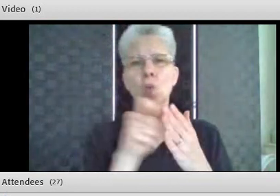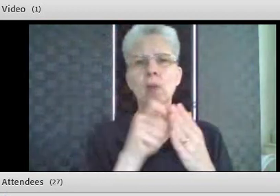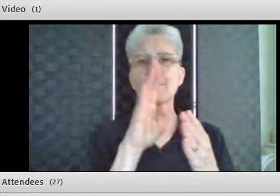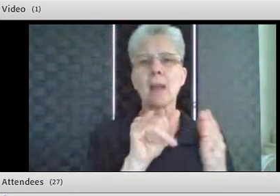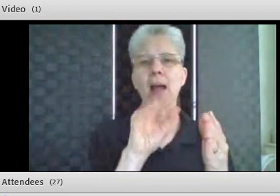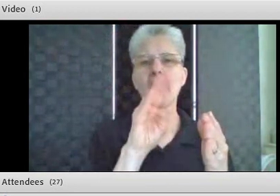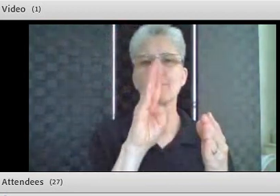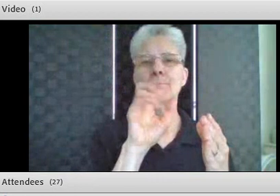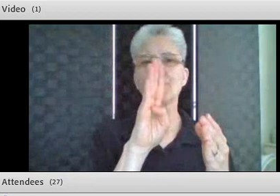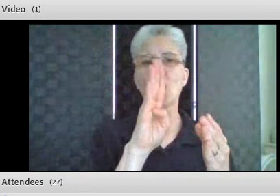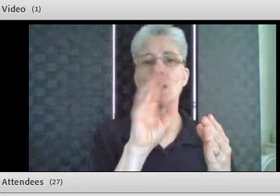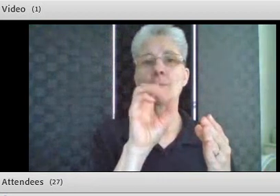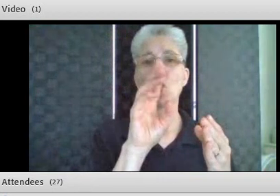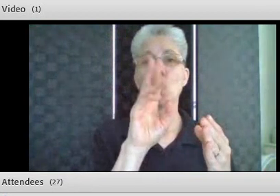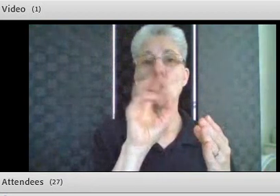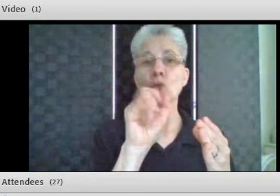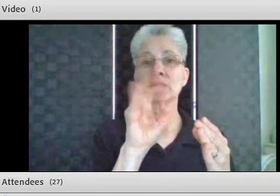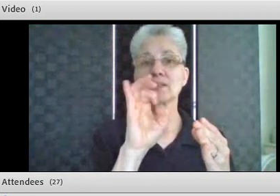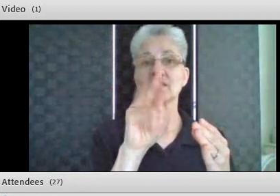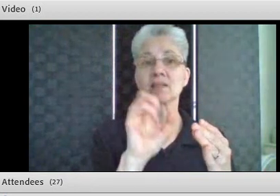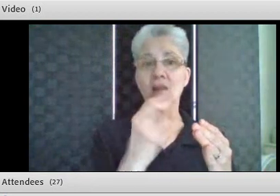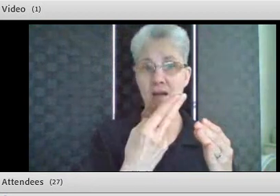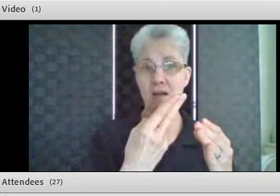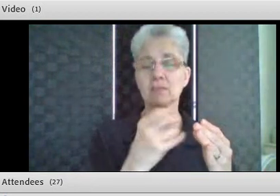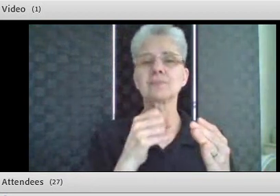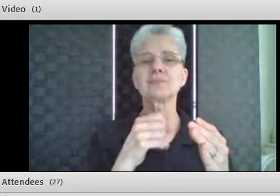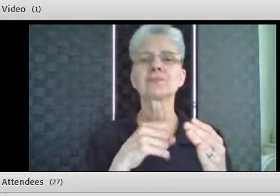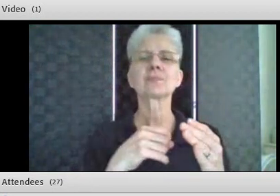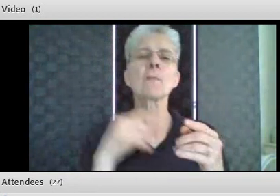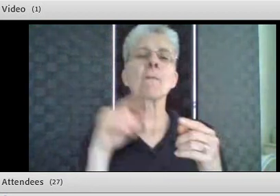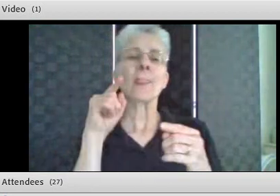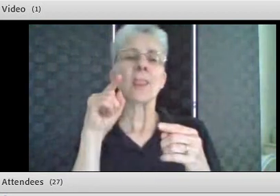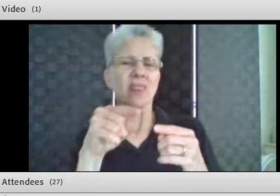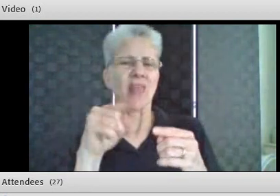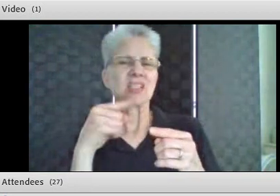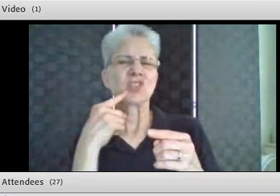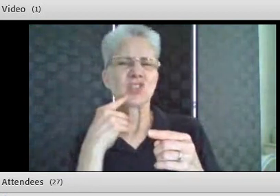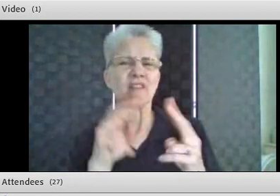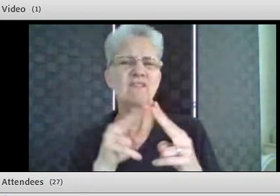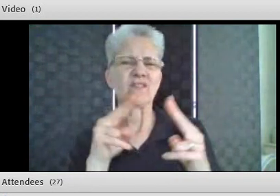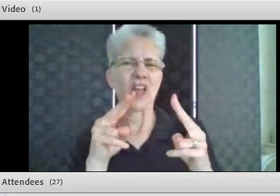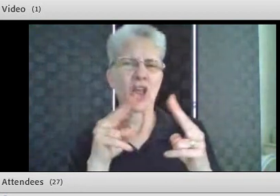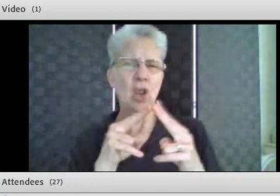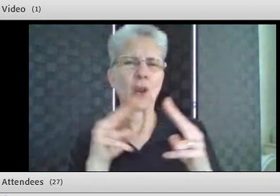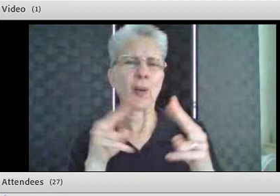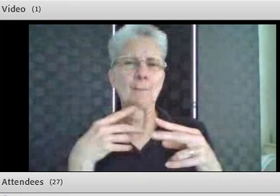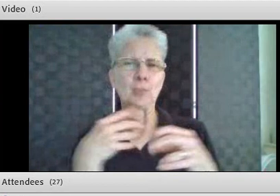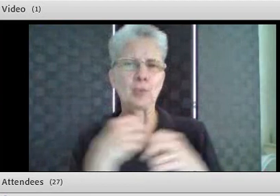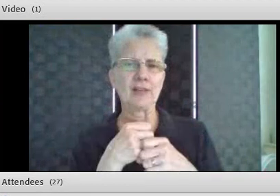for these types of programs for children. Hilary: Mm-hmm. Ryan: It's by Barb Rosenstock, by the way.